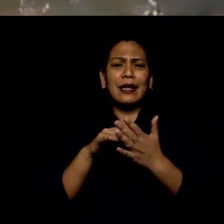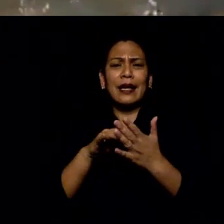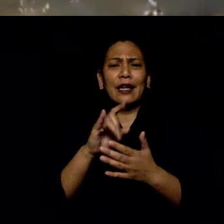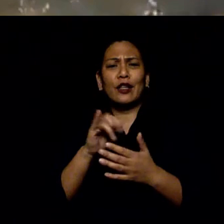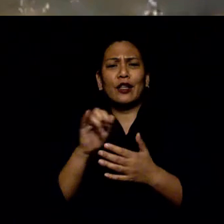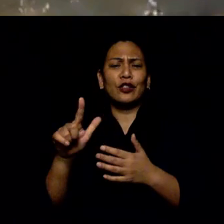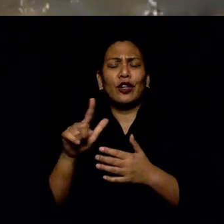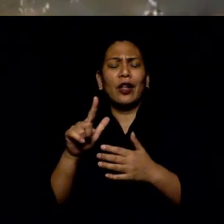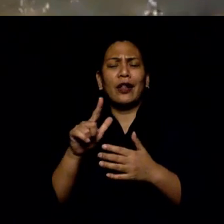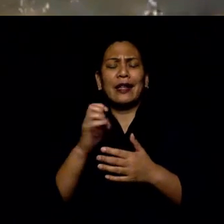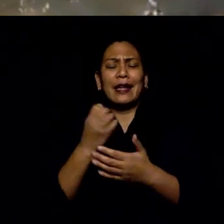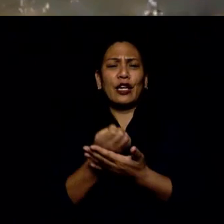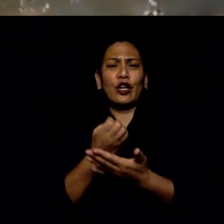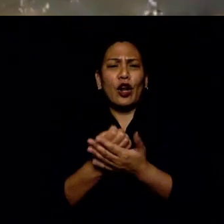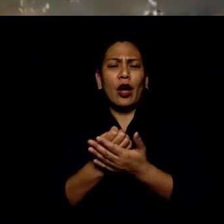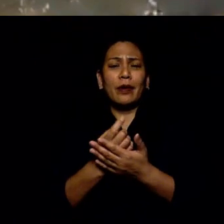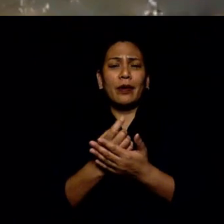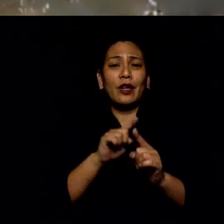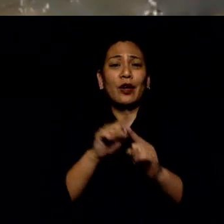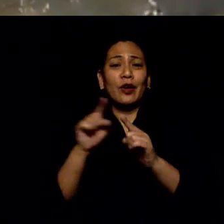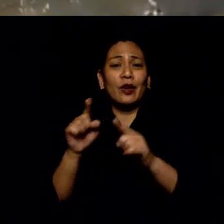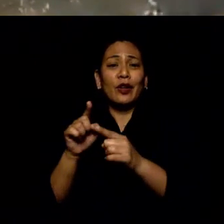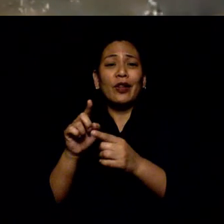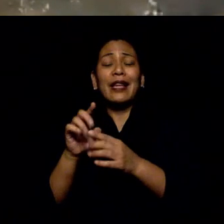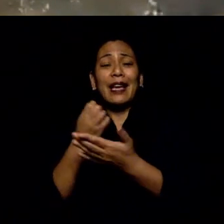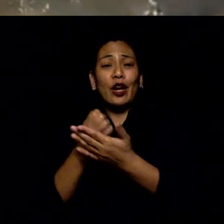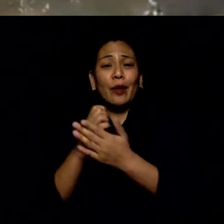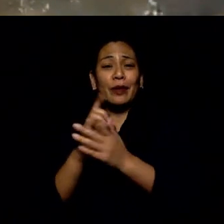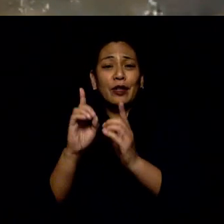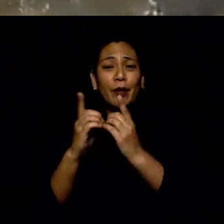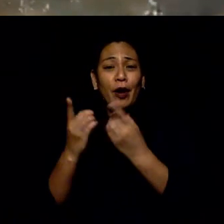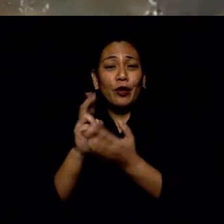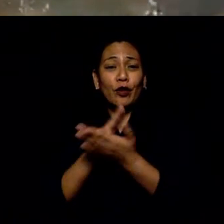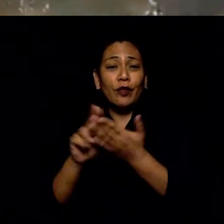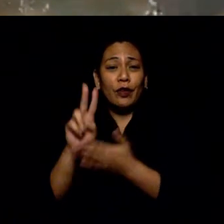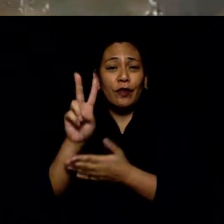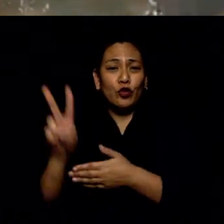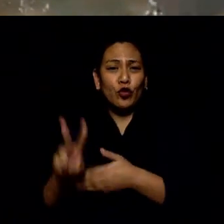The economics department at the University of Victoria, did everything they could to keep me out of the university.